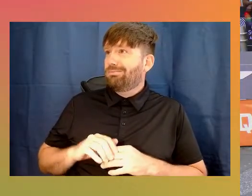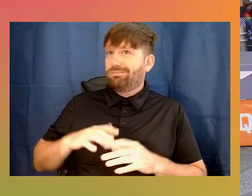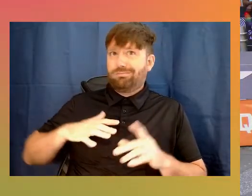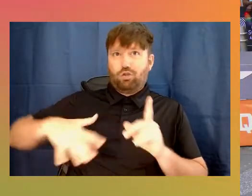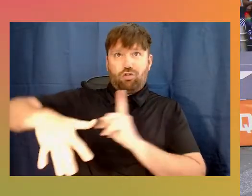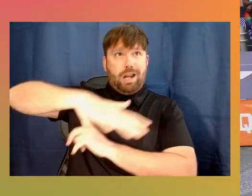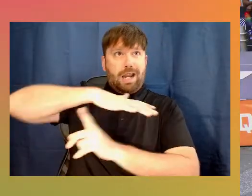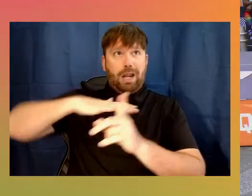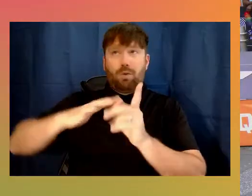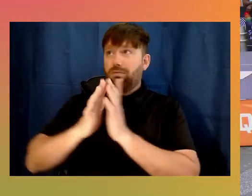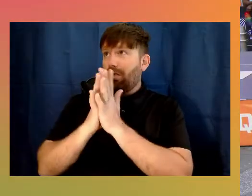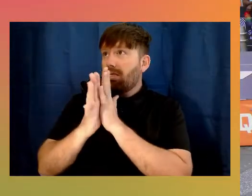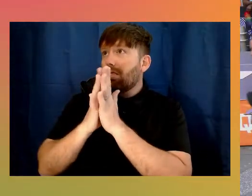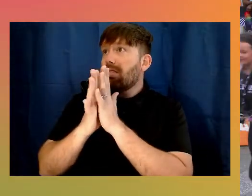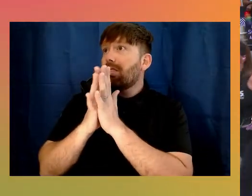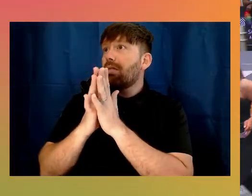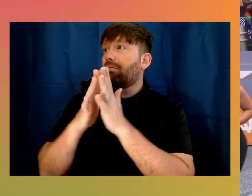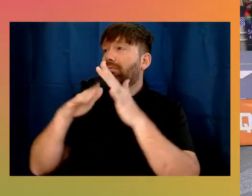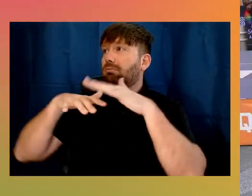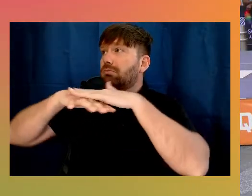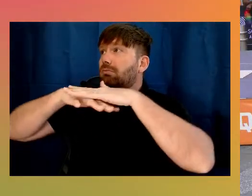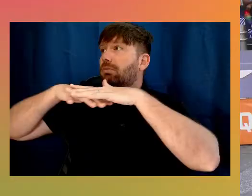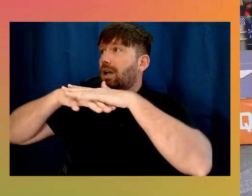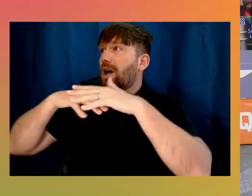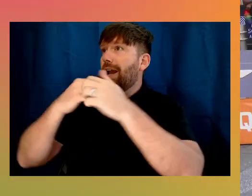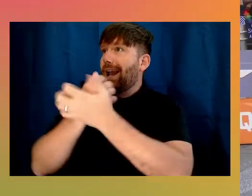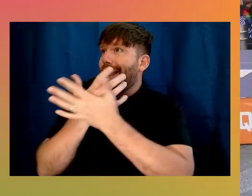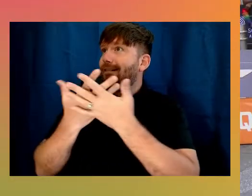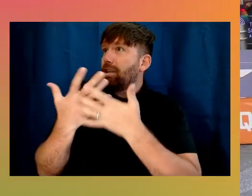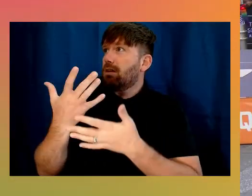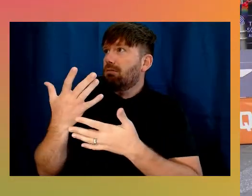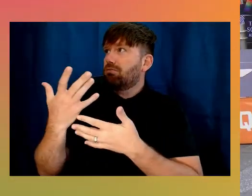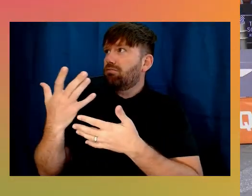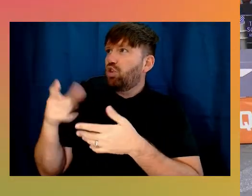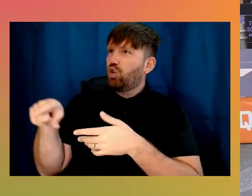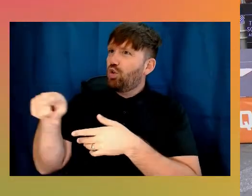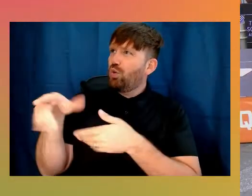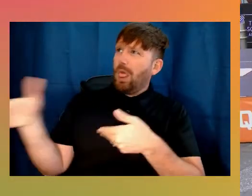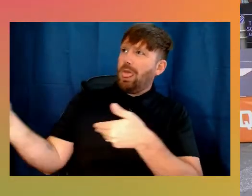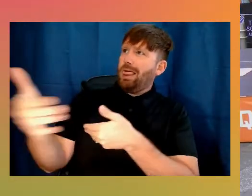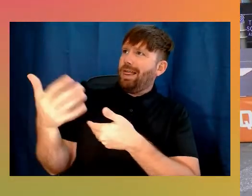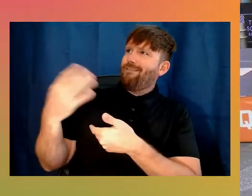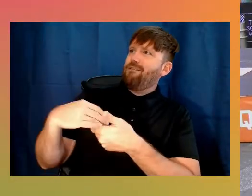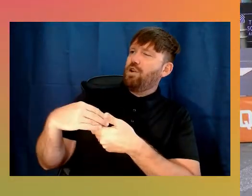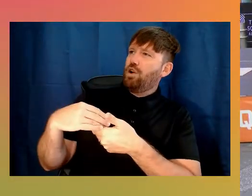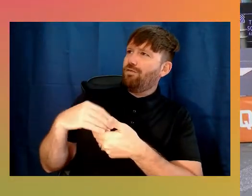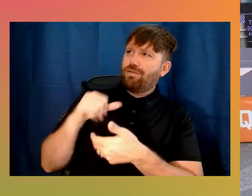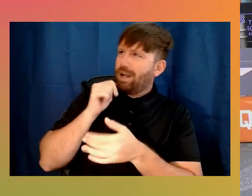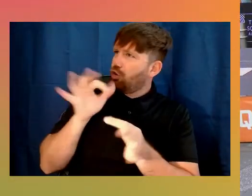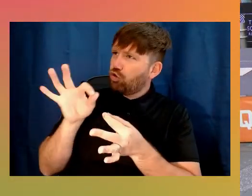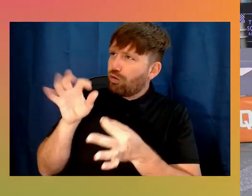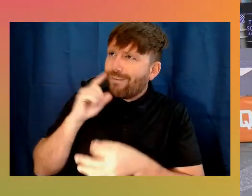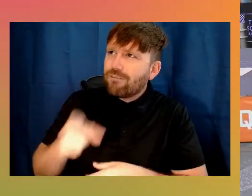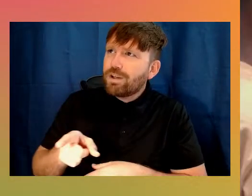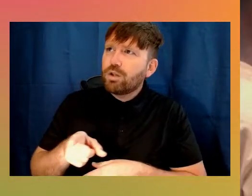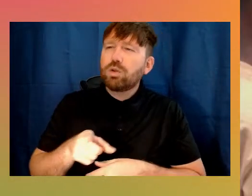FLOWING, I'M FINDING INSPIRATION, I'M GETTING ALIGNED. I LIKE IT ALL. WOW. YEAH. AND THE SURROUNDINGS, YOU WERE ABLE TO INCORPORATE THAT INTO THE PRACTICE.